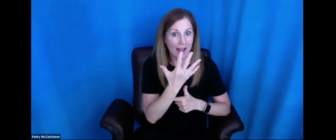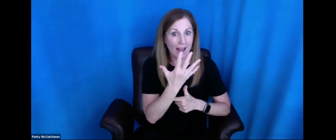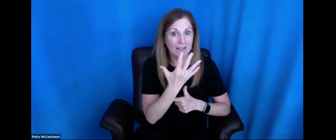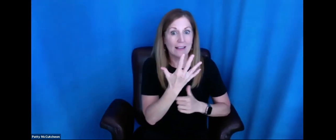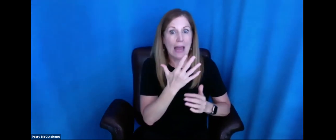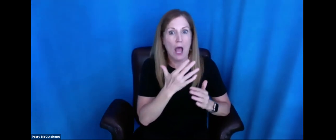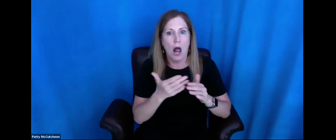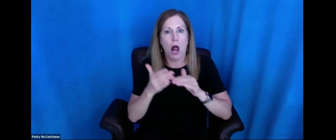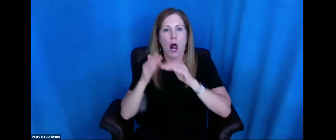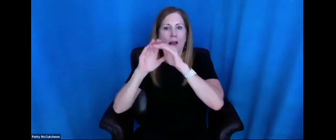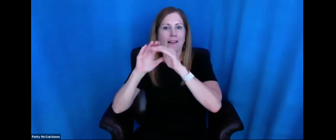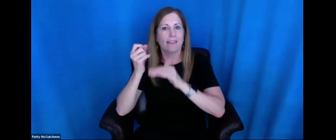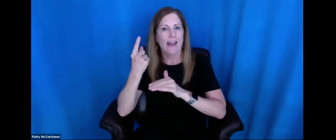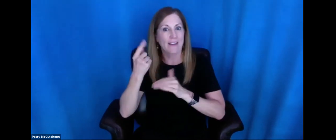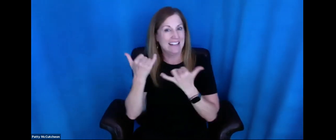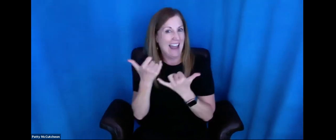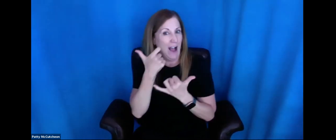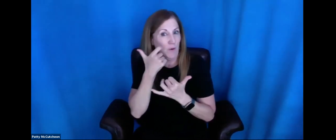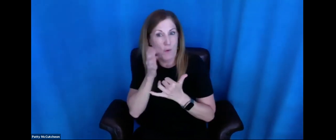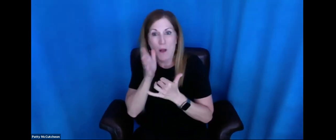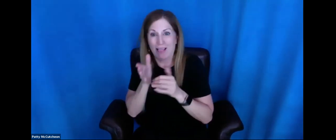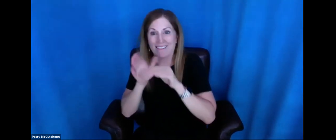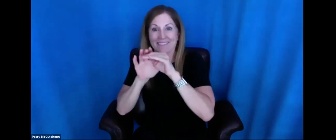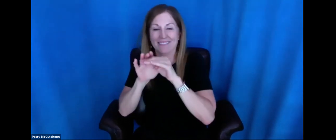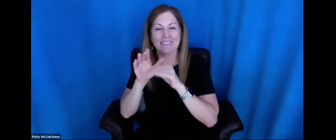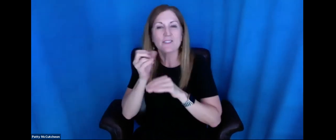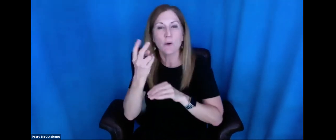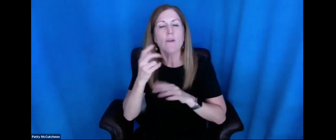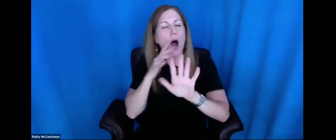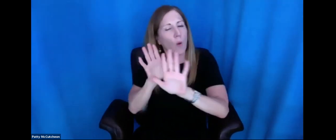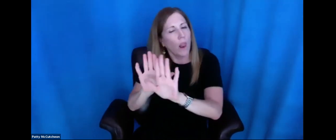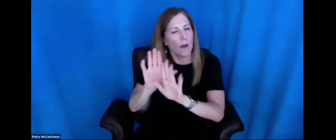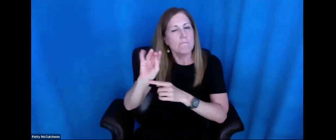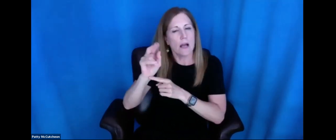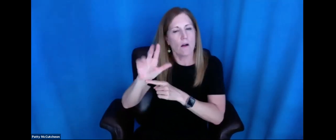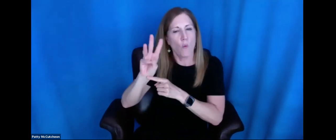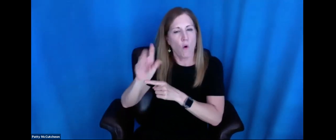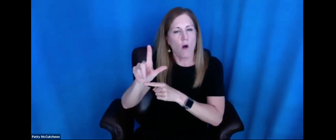And we're soon going to be adding a 12th, and I'll let Michael and Nasser talk about how far along we are